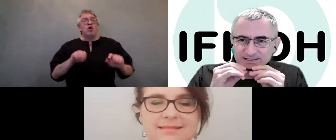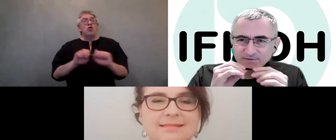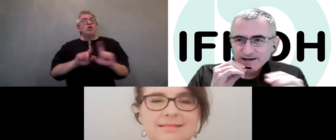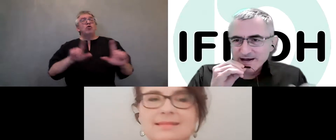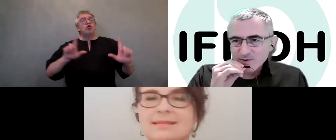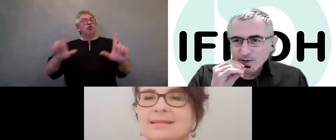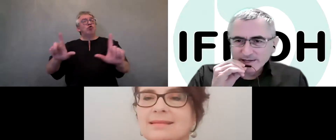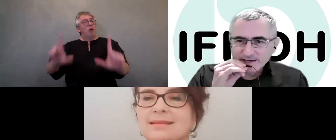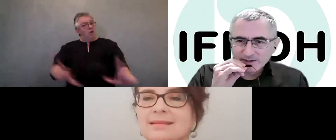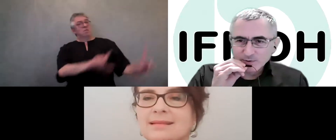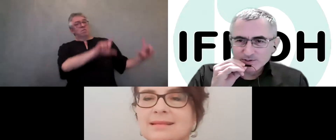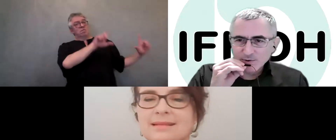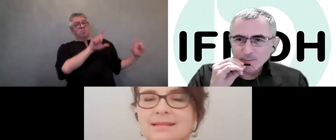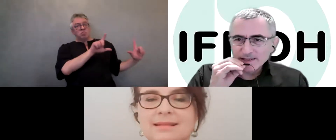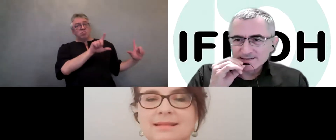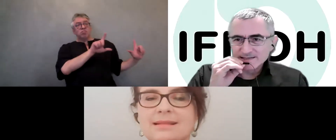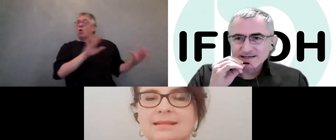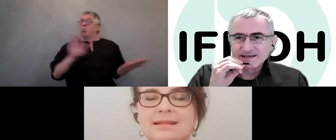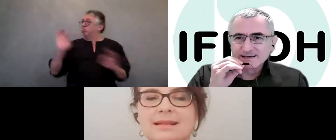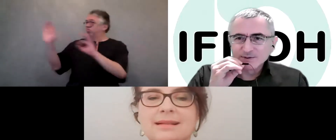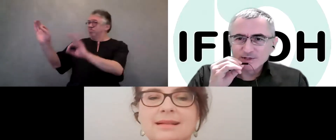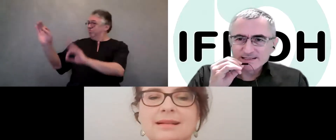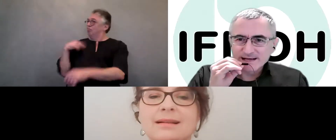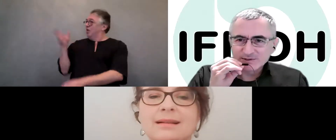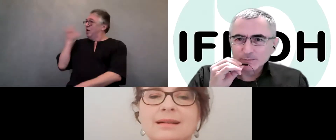myself, but I am really sorry, I have problems how to